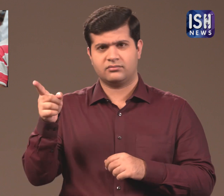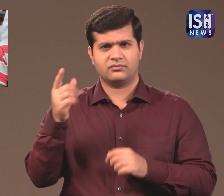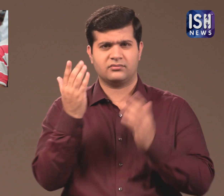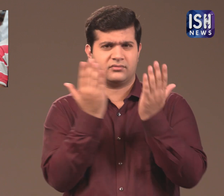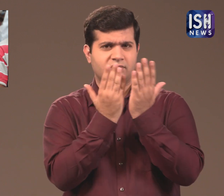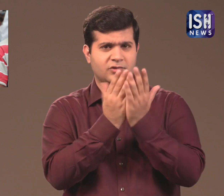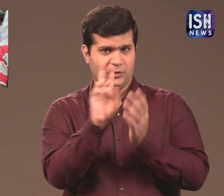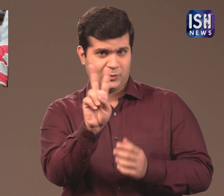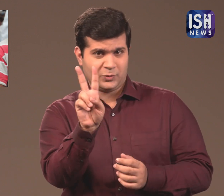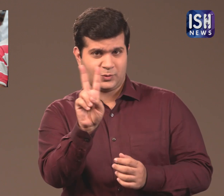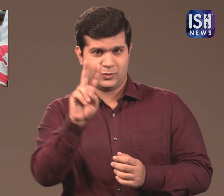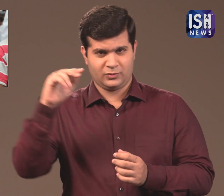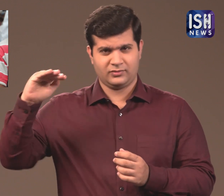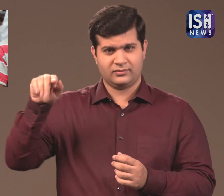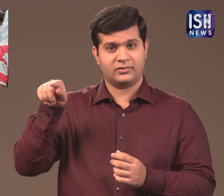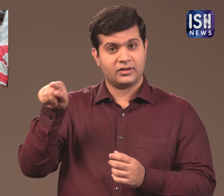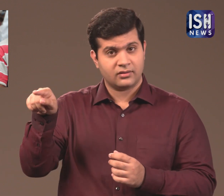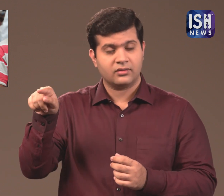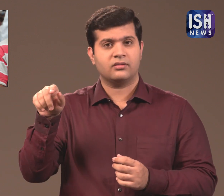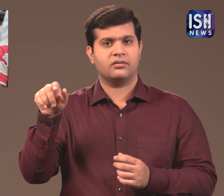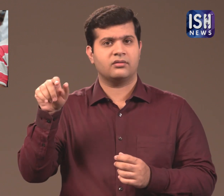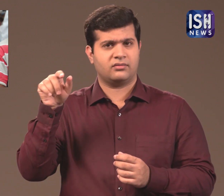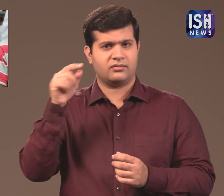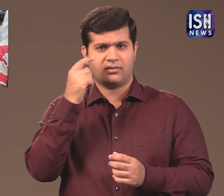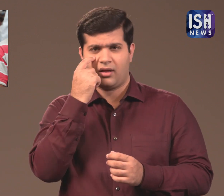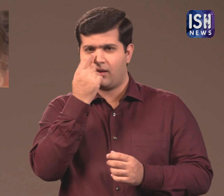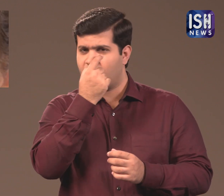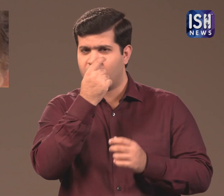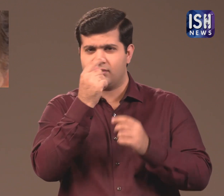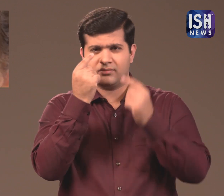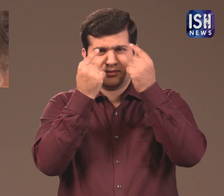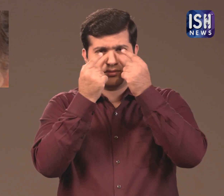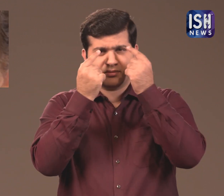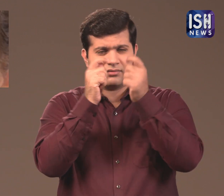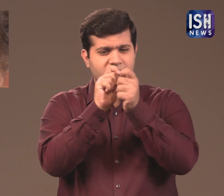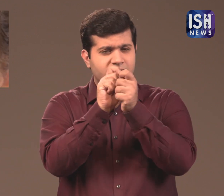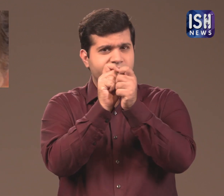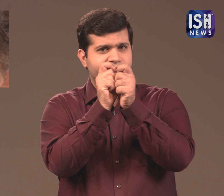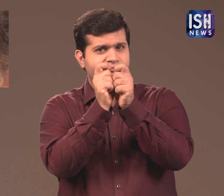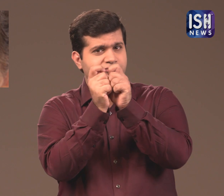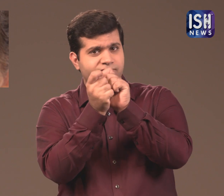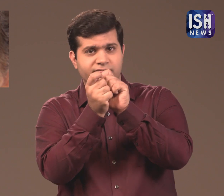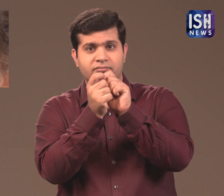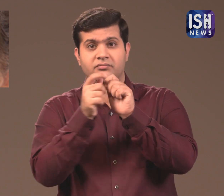He was in Class II, when cataracts affected both of his eyes.